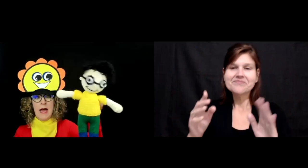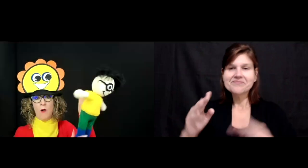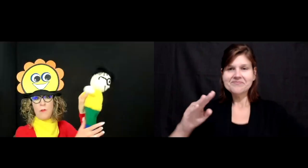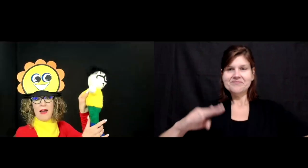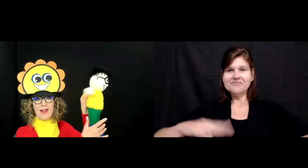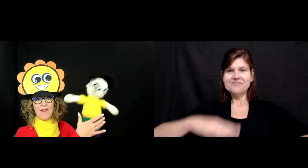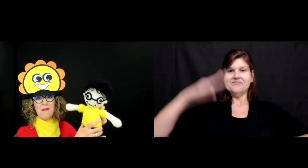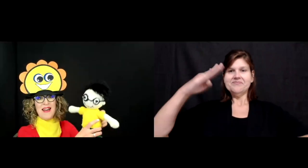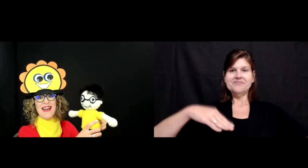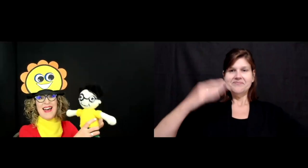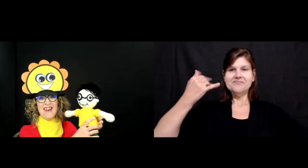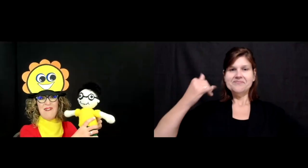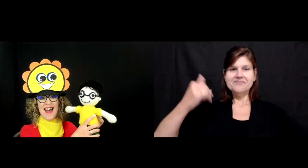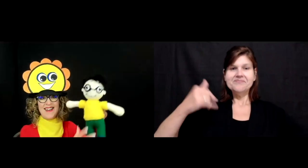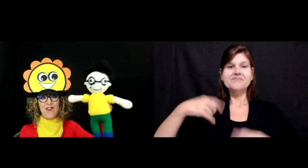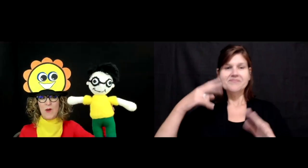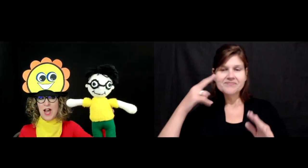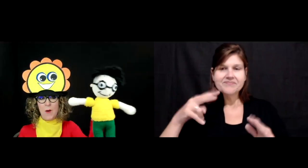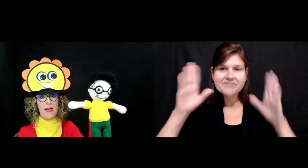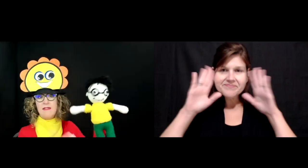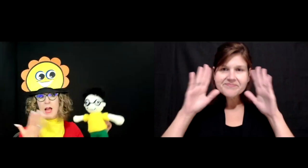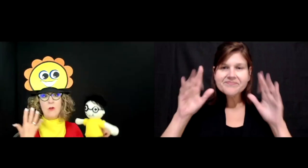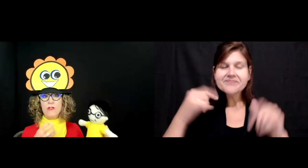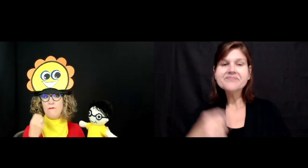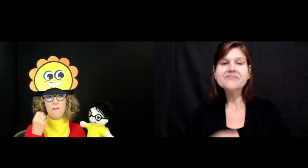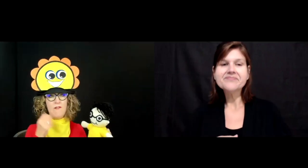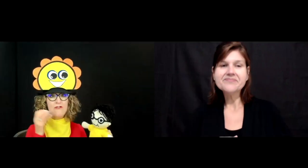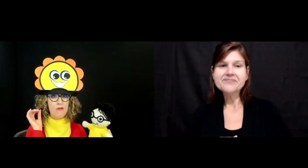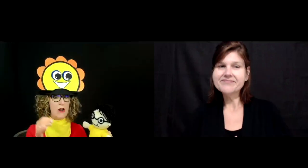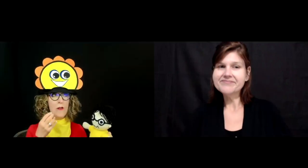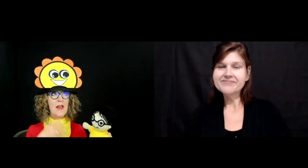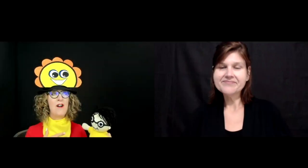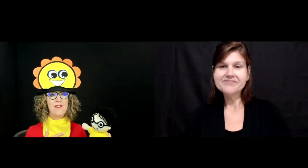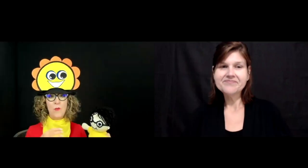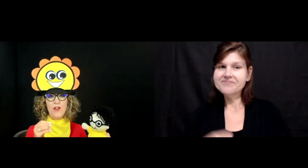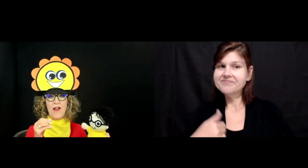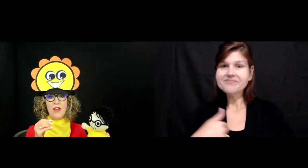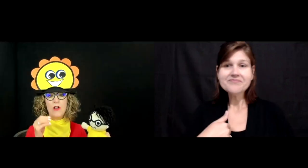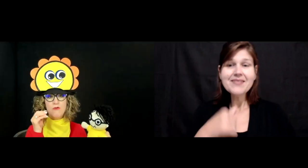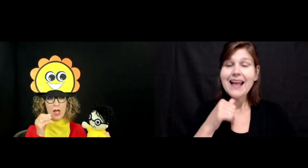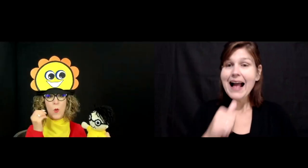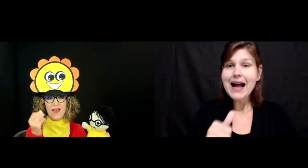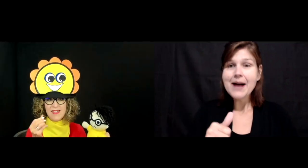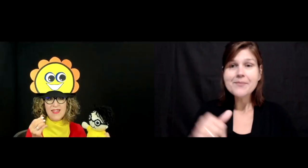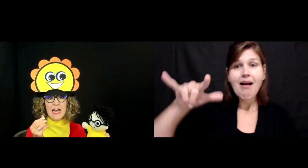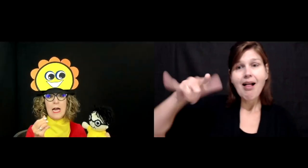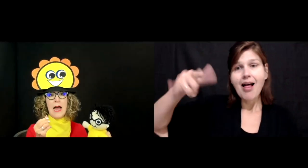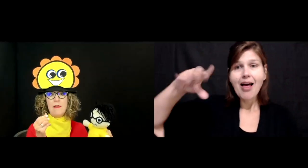I hold the back of him and off we go. I'm not a ventril, I can't say the word, ventriloquist,